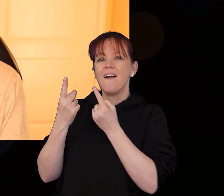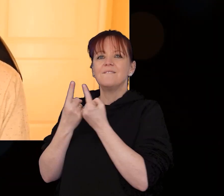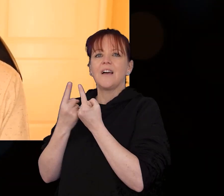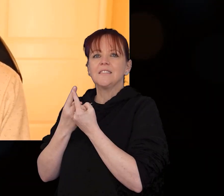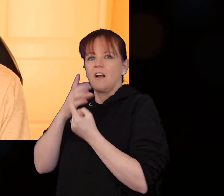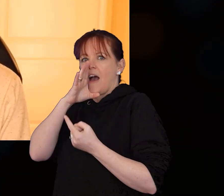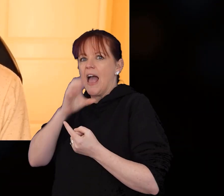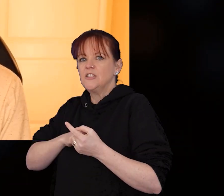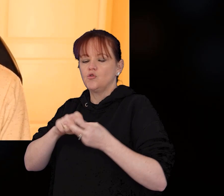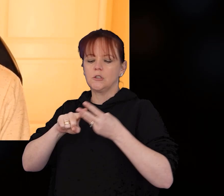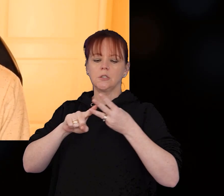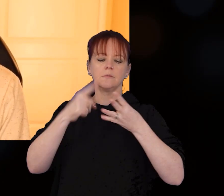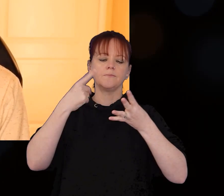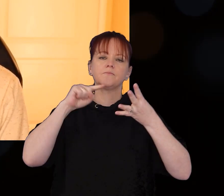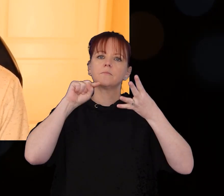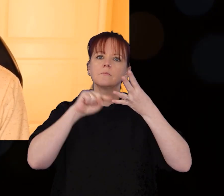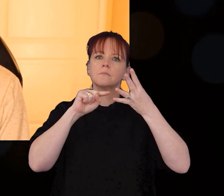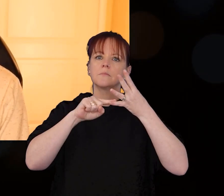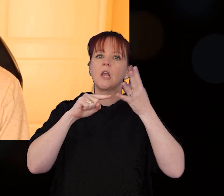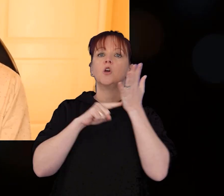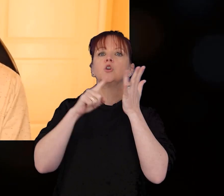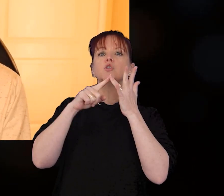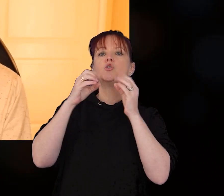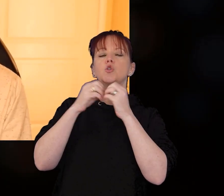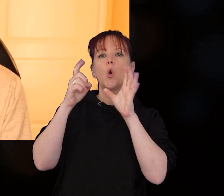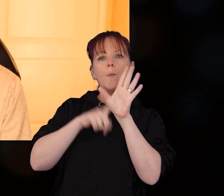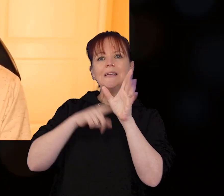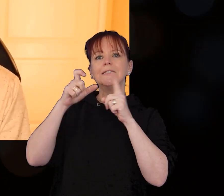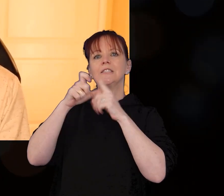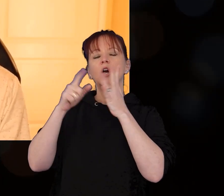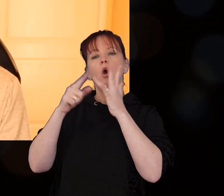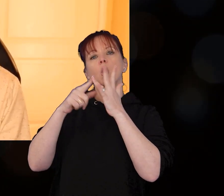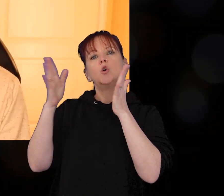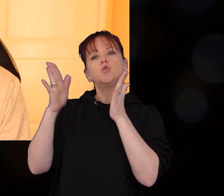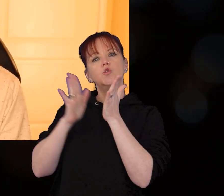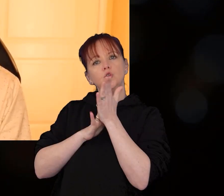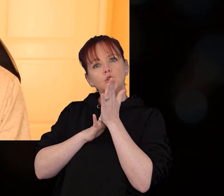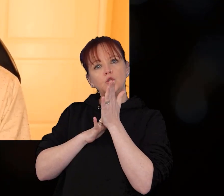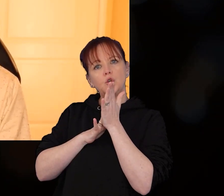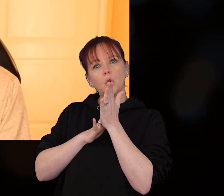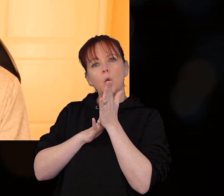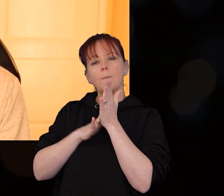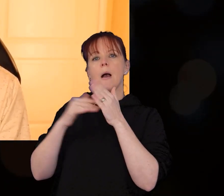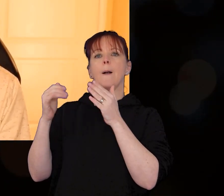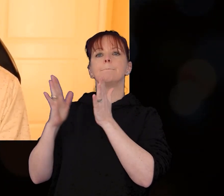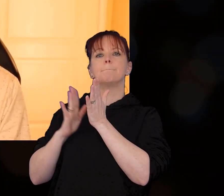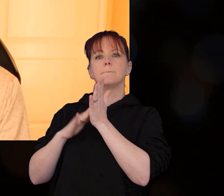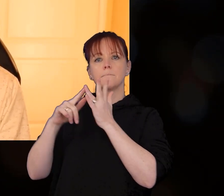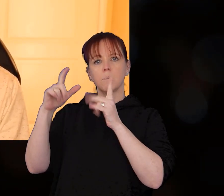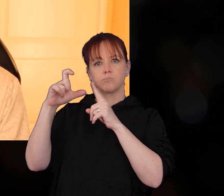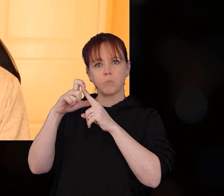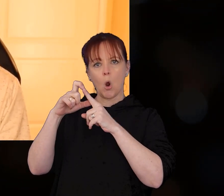Diablo IV: Vessel of Hatred! For any game to manage to make the finals let alone win just on the basis of DLC